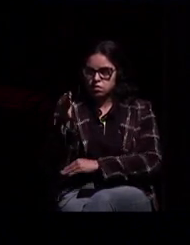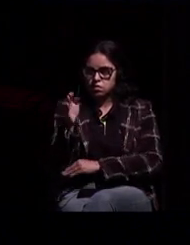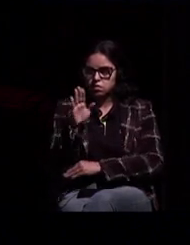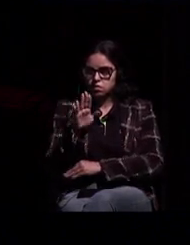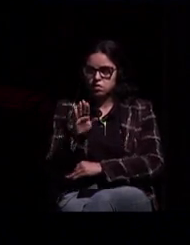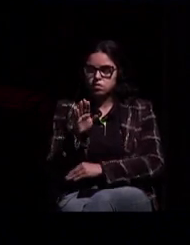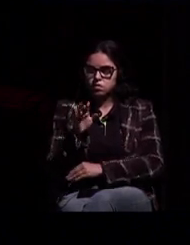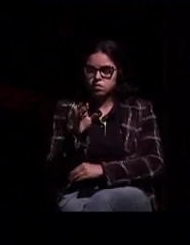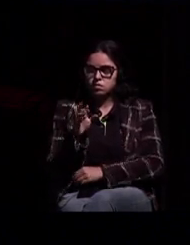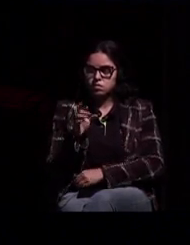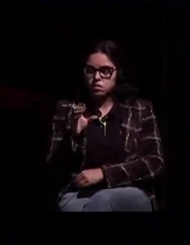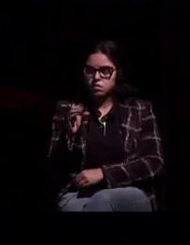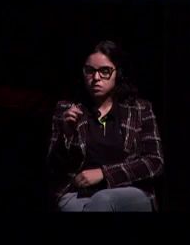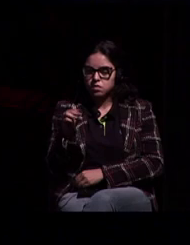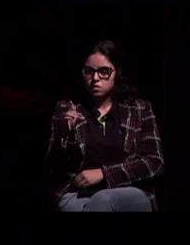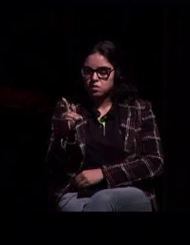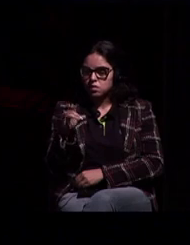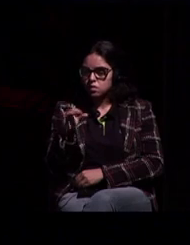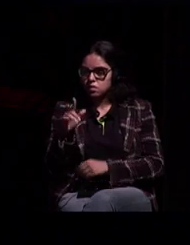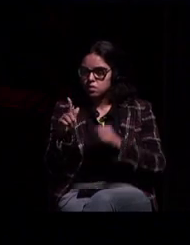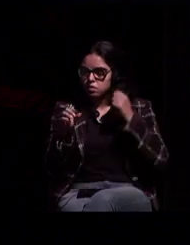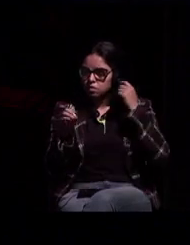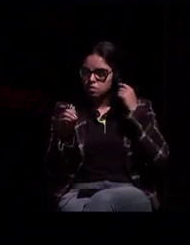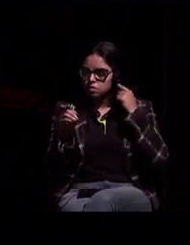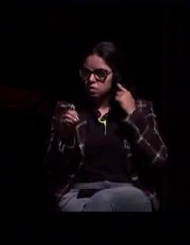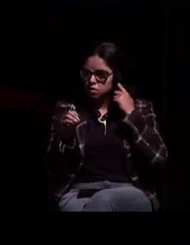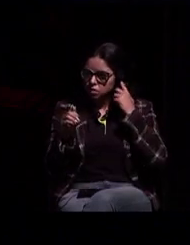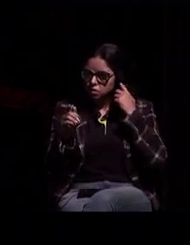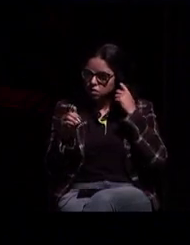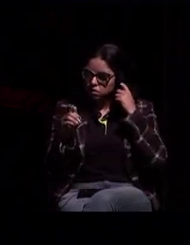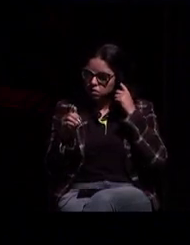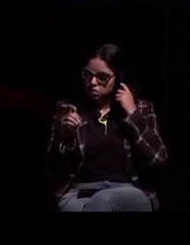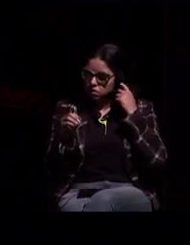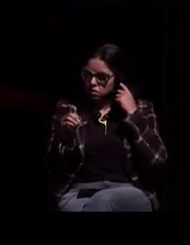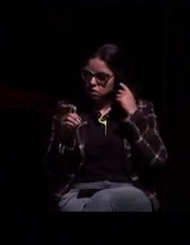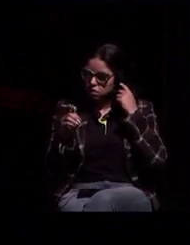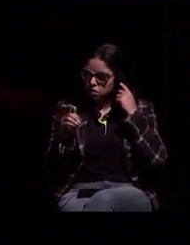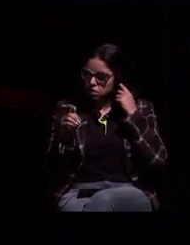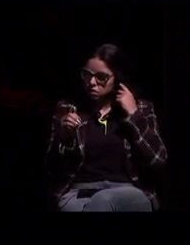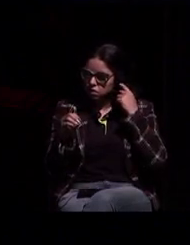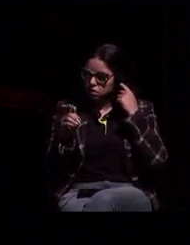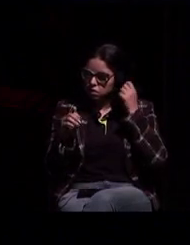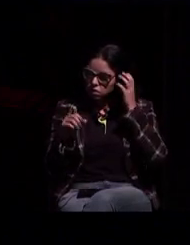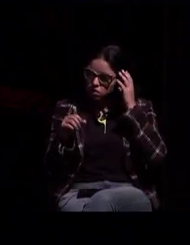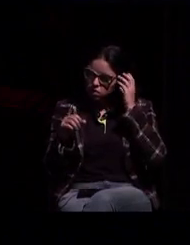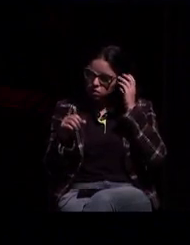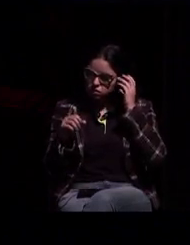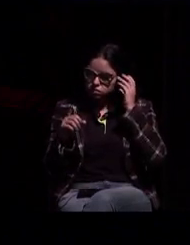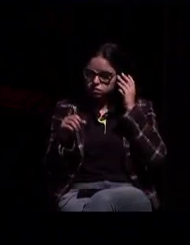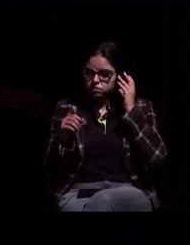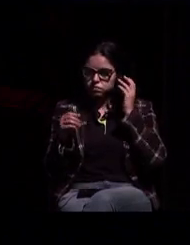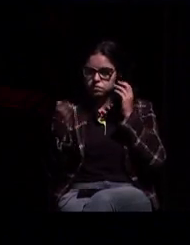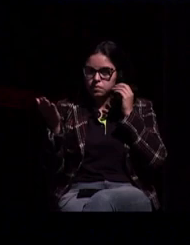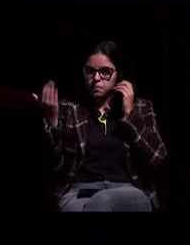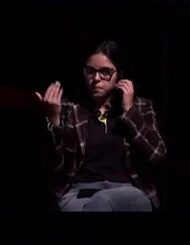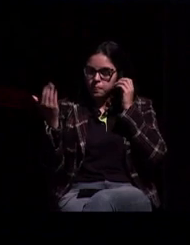Travel agents, for example, usually would describe the trip.